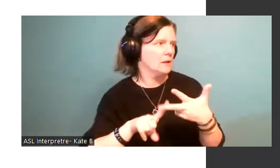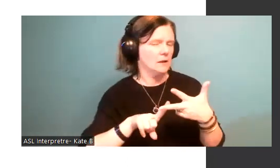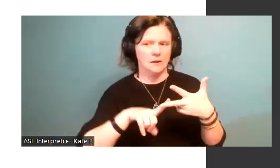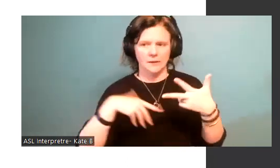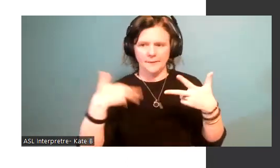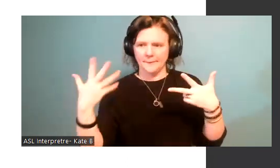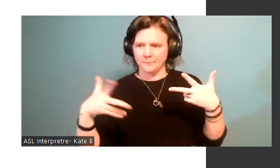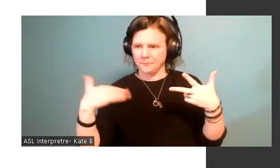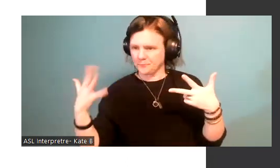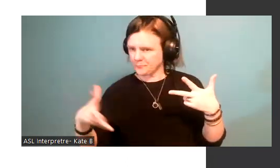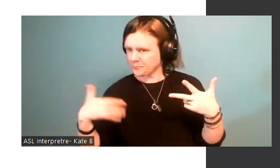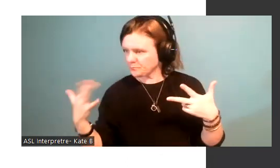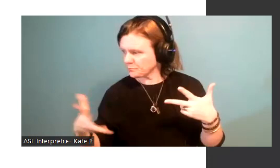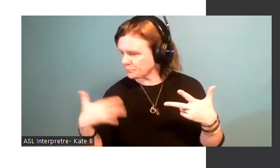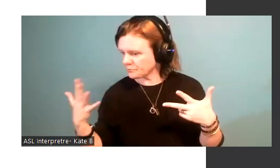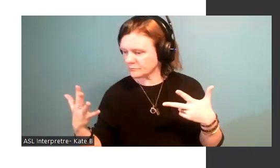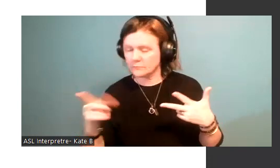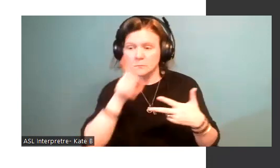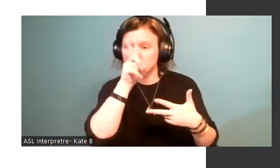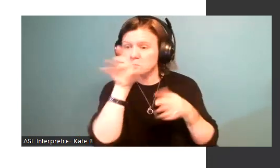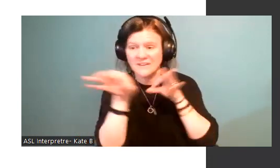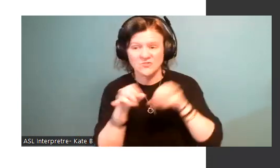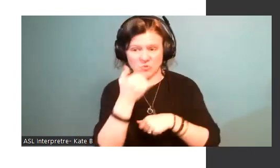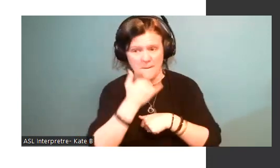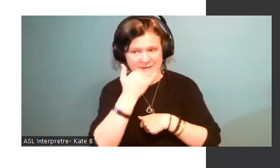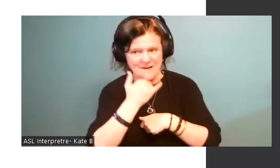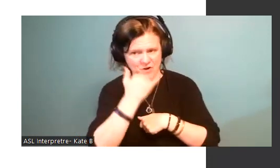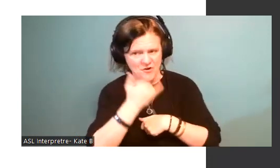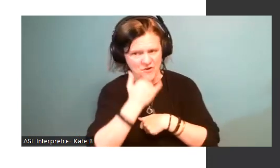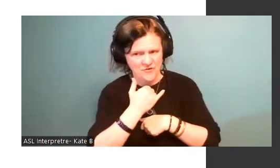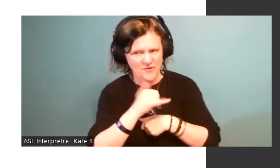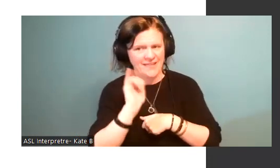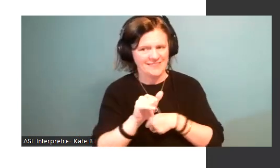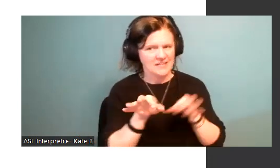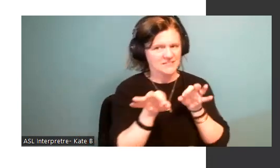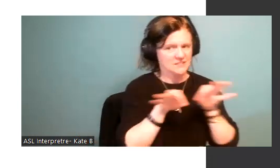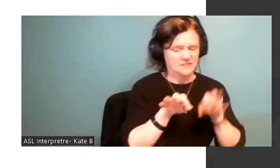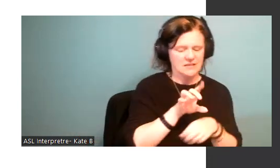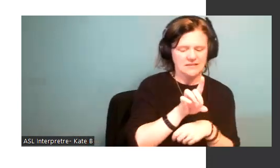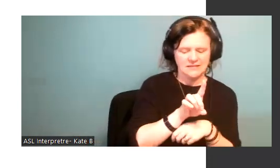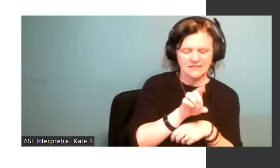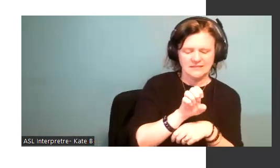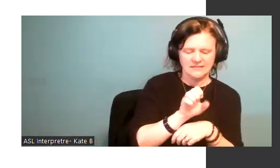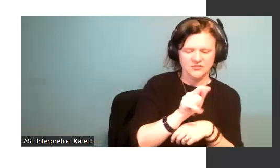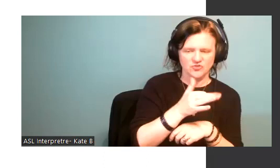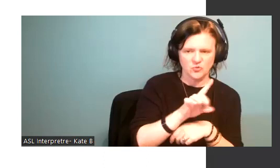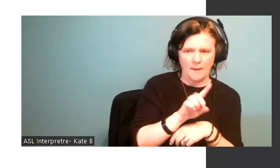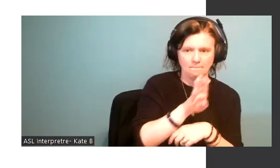required. ARIA invalid alerts users when a user is not properly formatted. For example, telephone